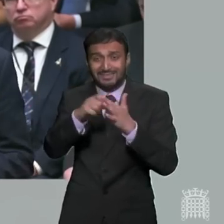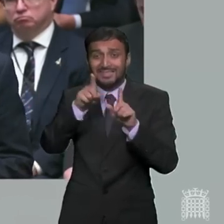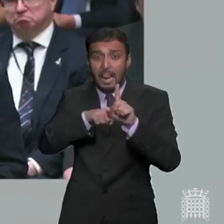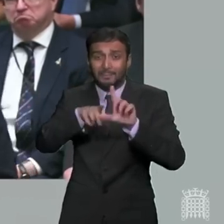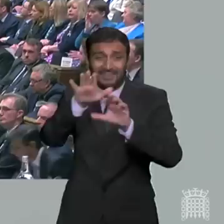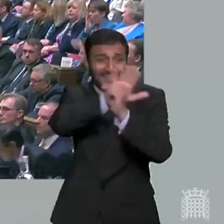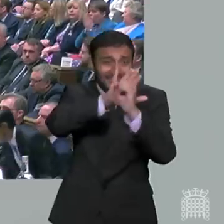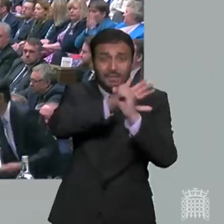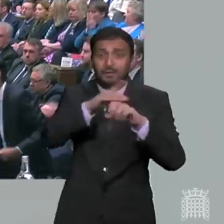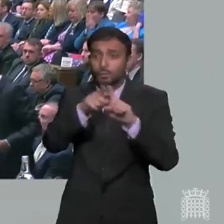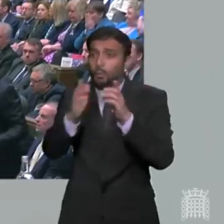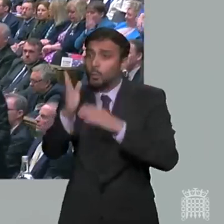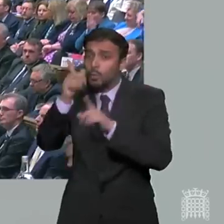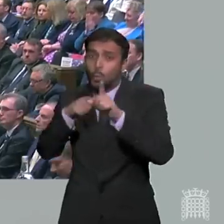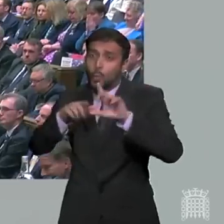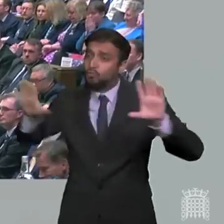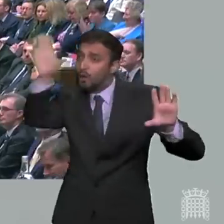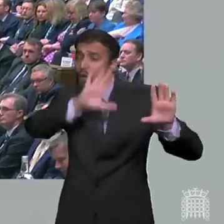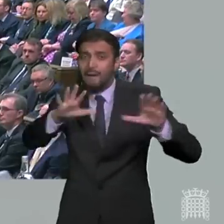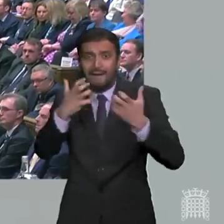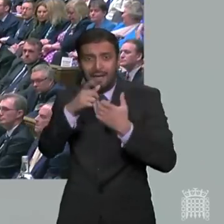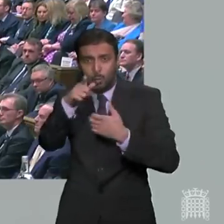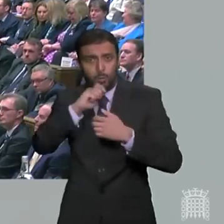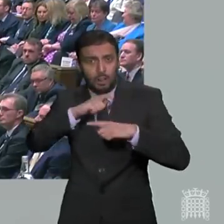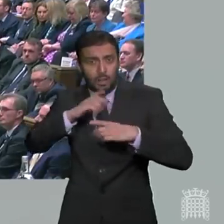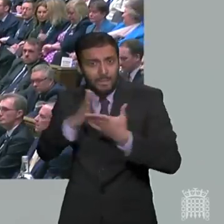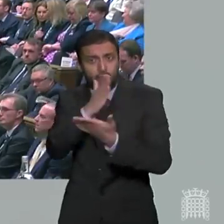The Prime Minister My right hon. Friend is absolutely right.